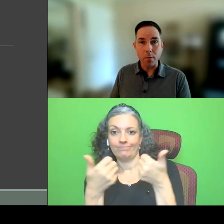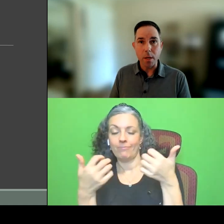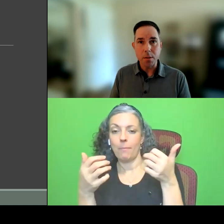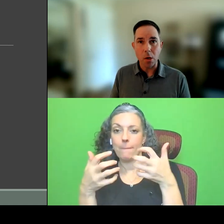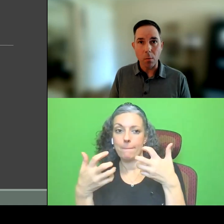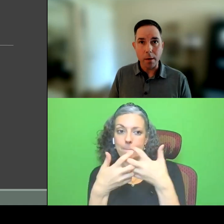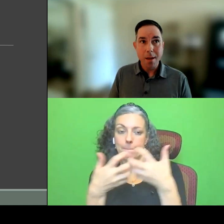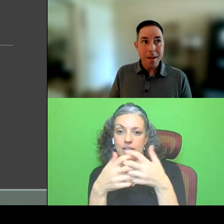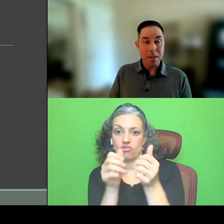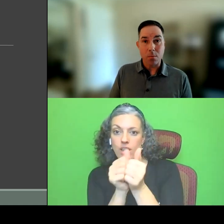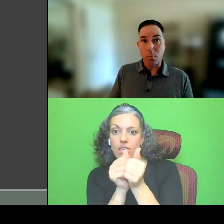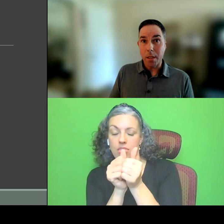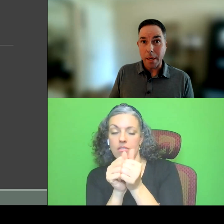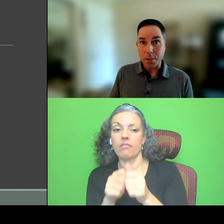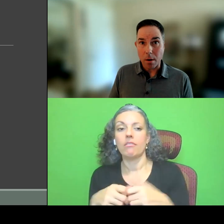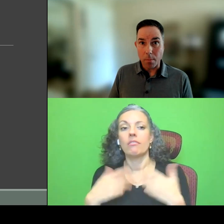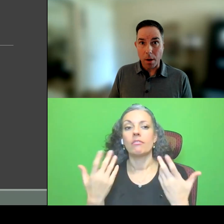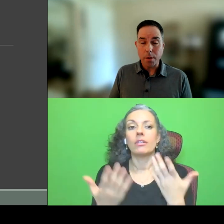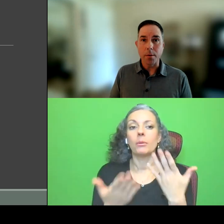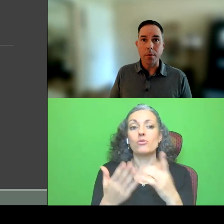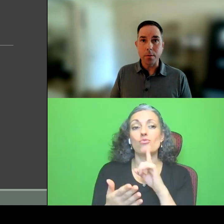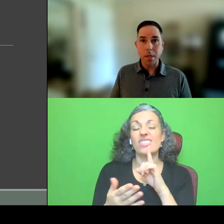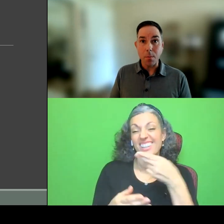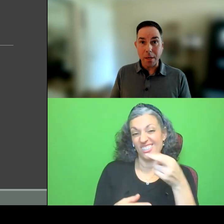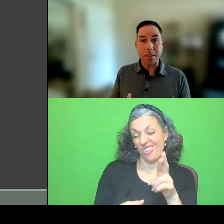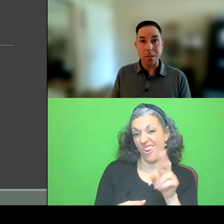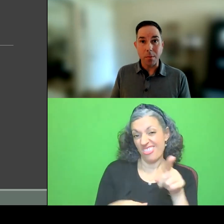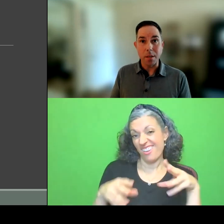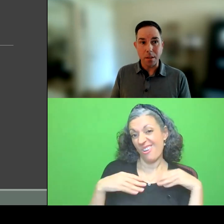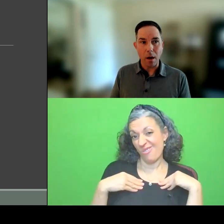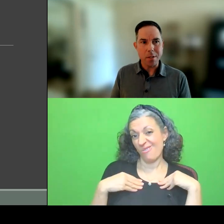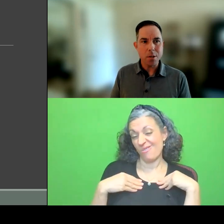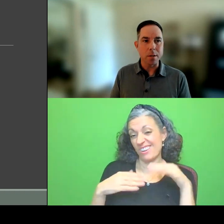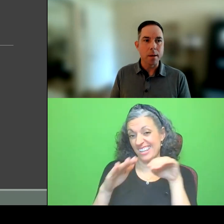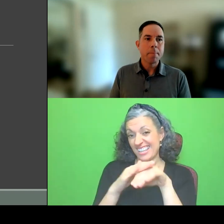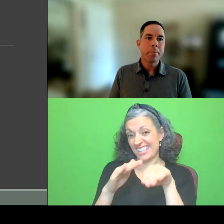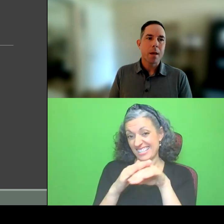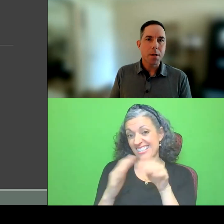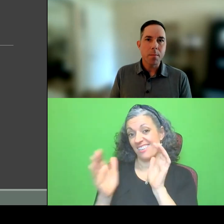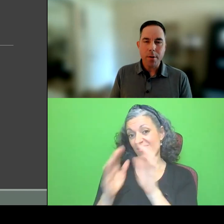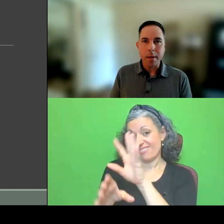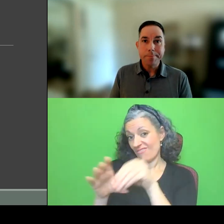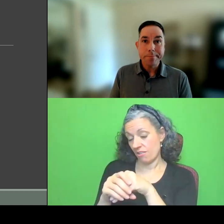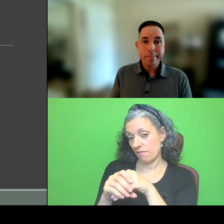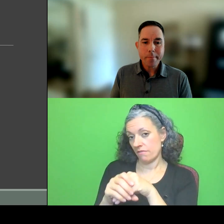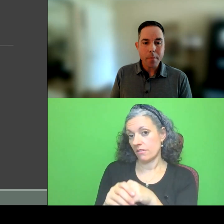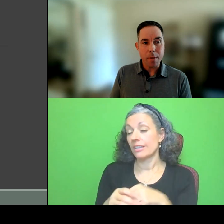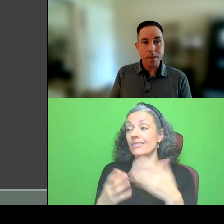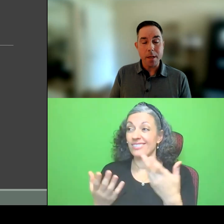a few minutes ago where it's really HR, the product owner who's keeping accessibility in the conversation - it's going to be tricky.